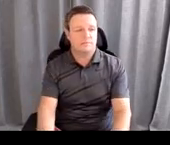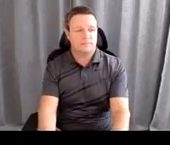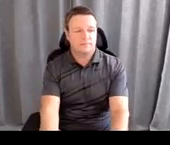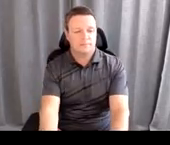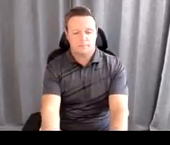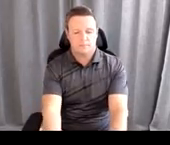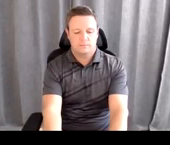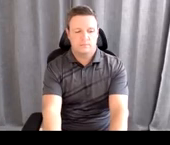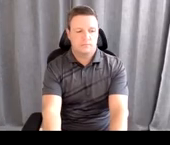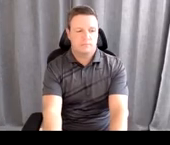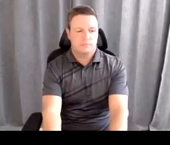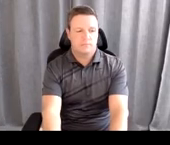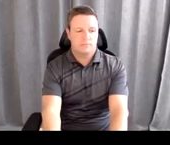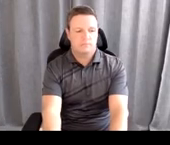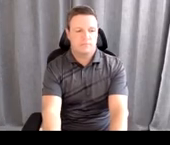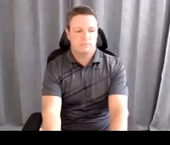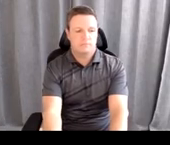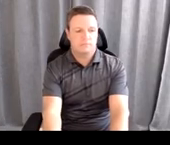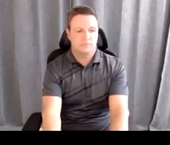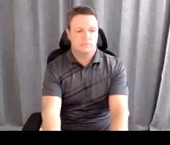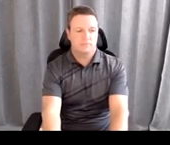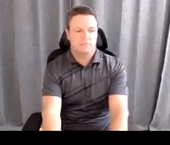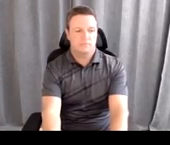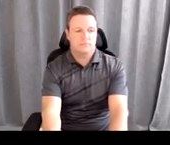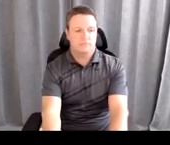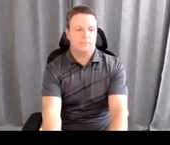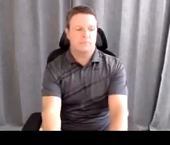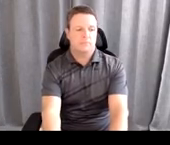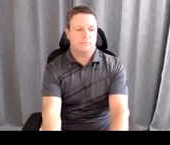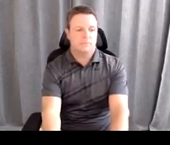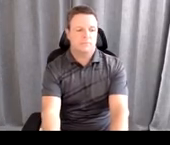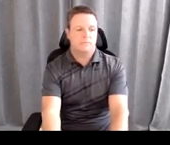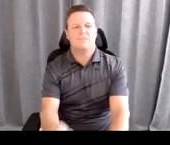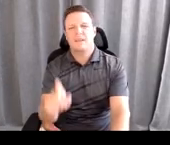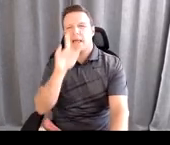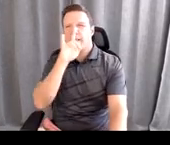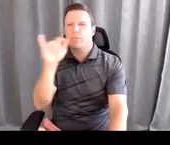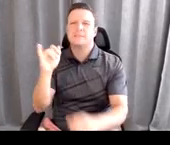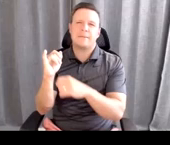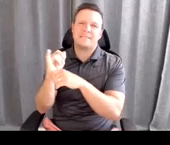Education in the field. It's sort of similar to an internship in the Beneficiary in Focus.